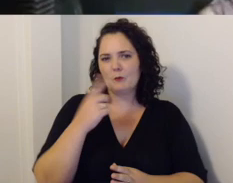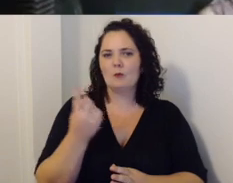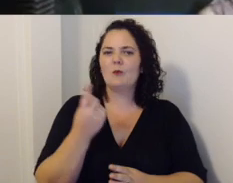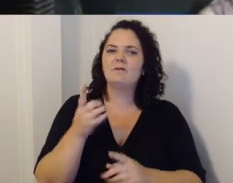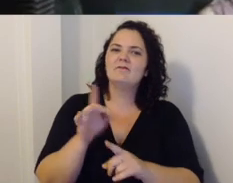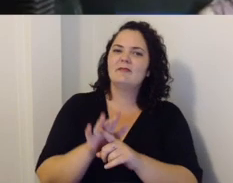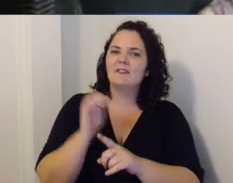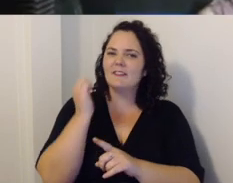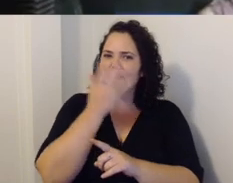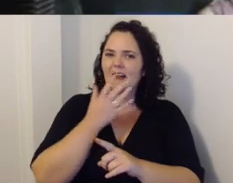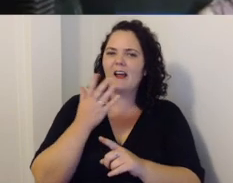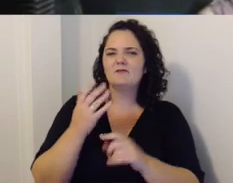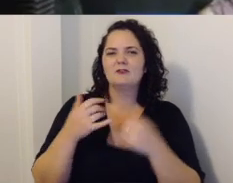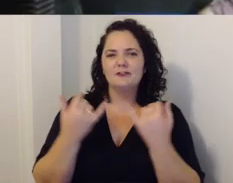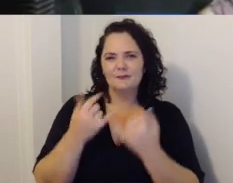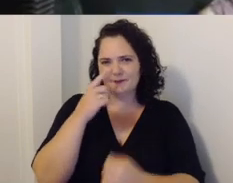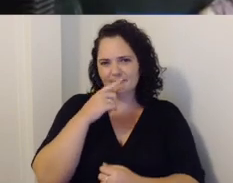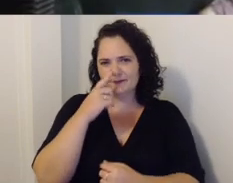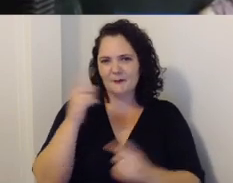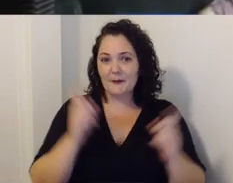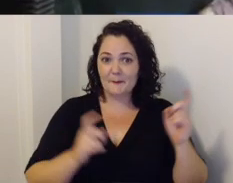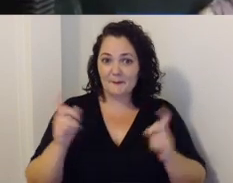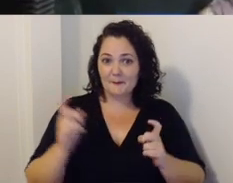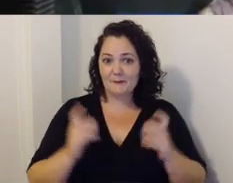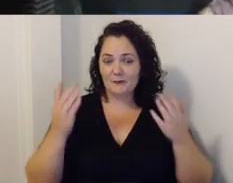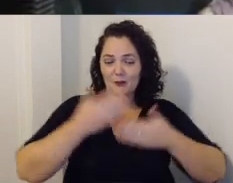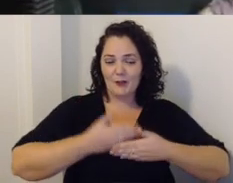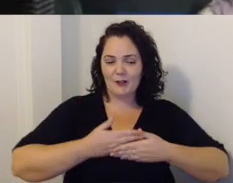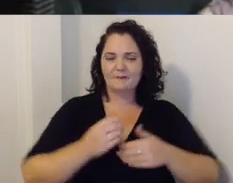peoples who might be joining us here this evening again uh this is the second in the series for